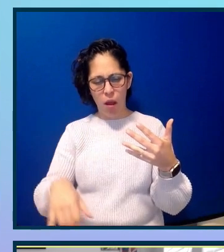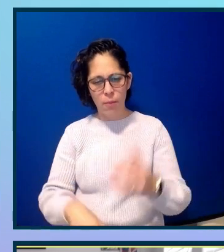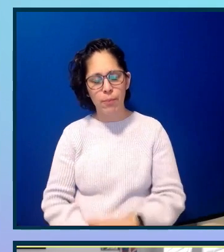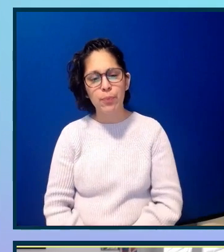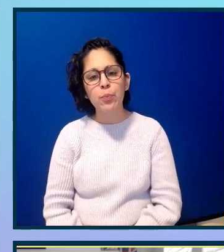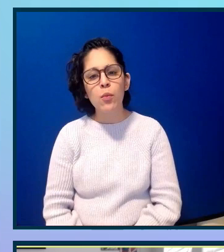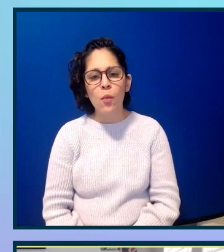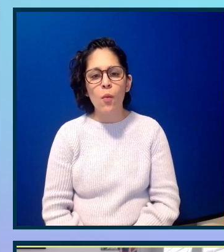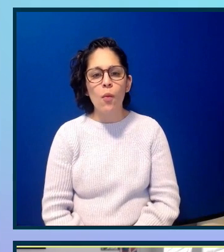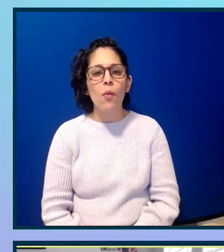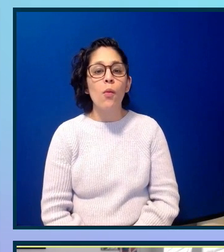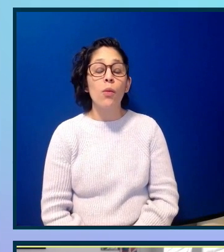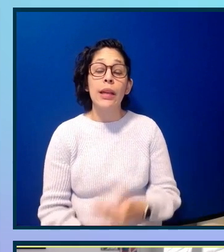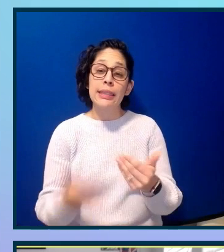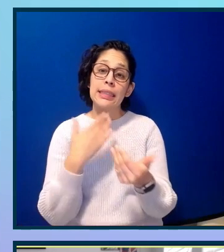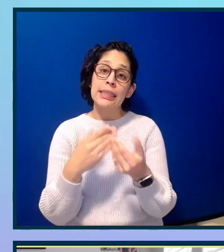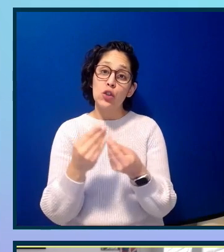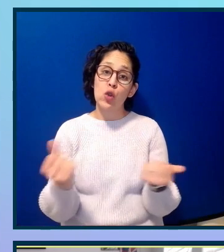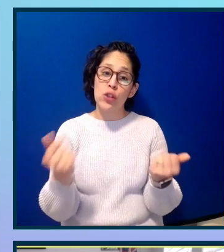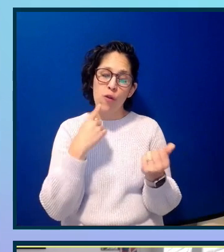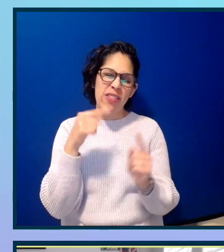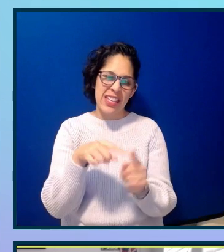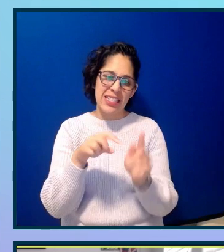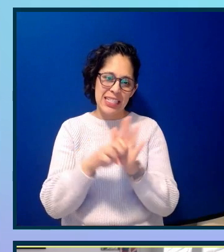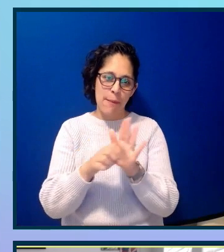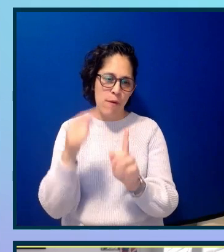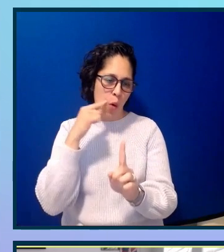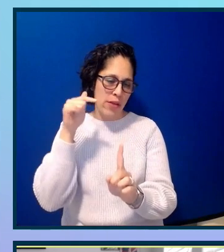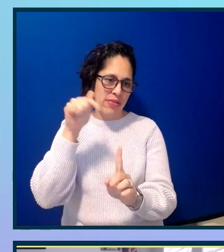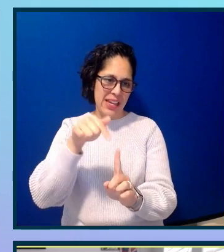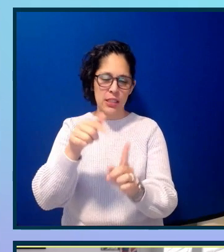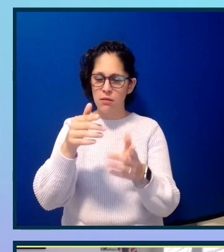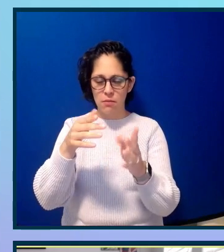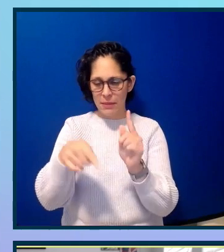So an easy solution in this particular example, for this particular story would be,